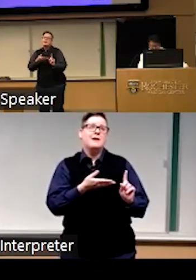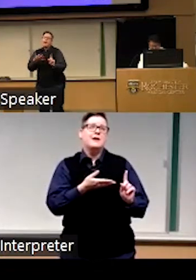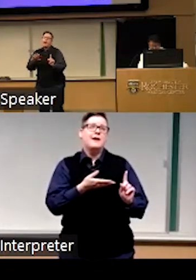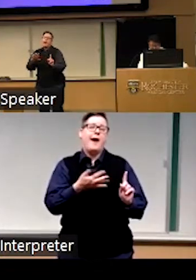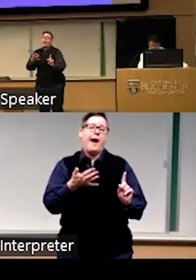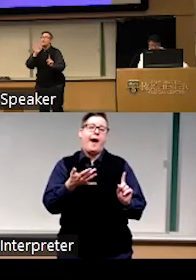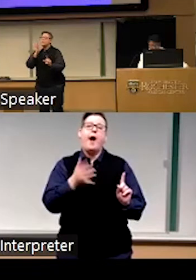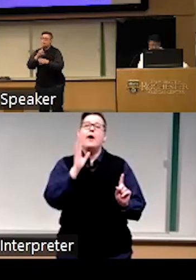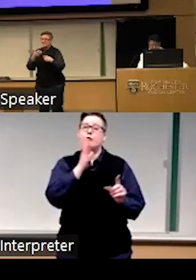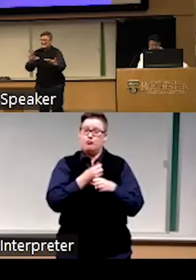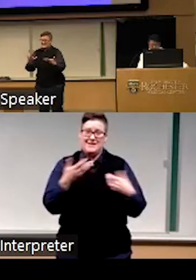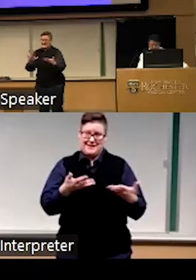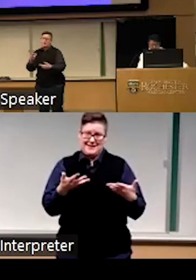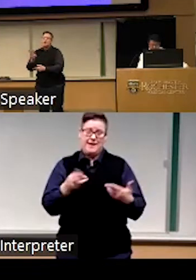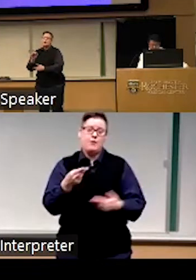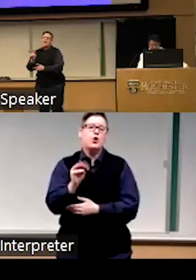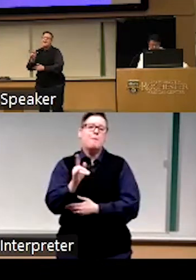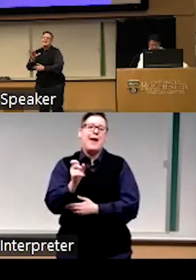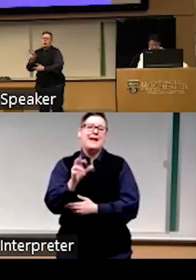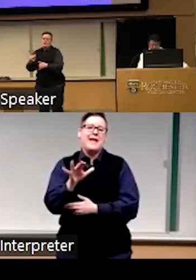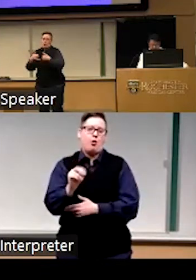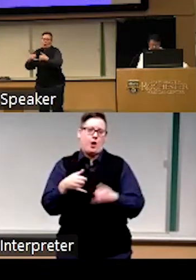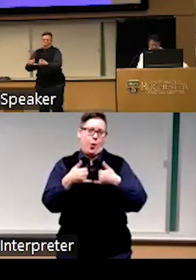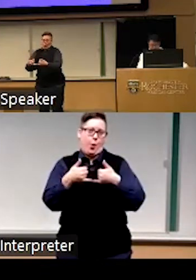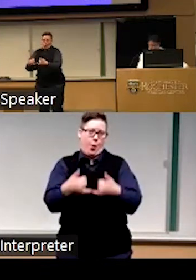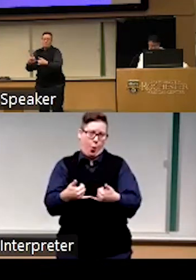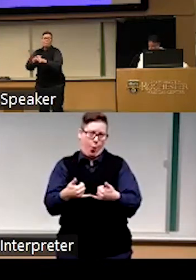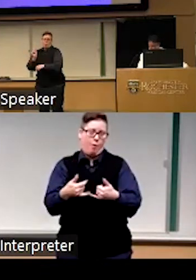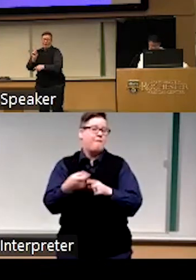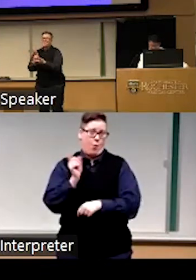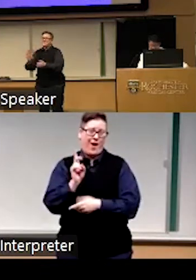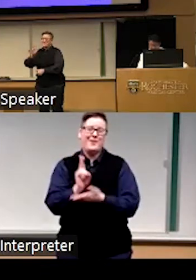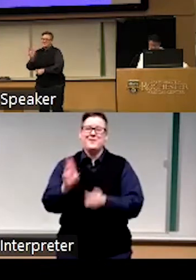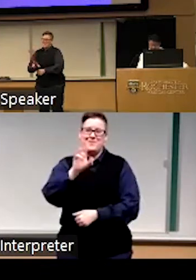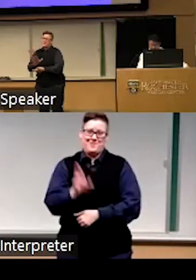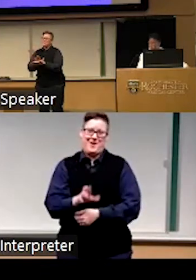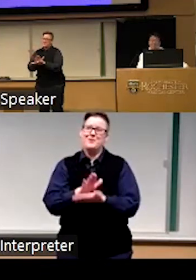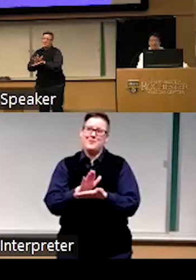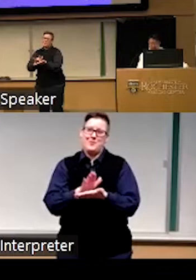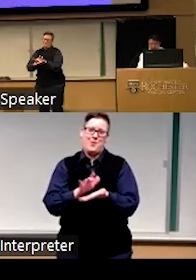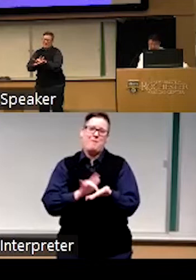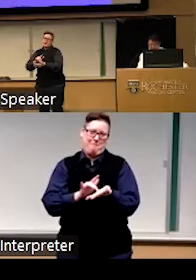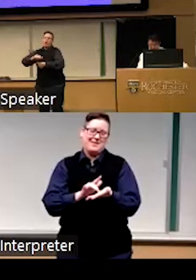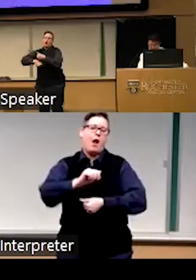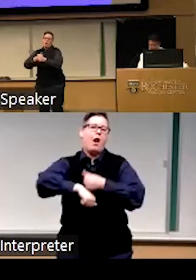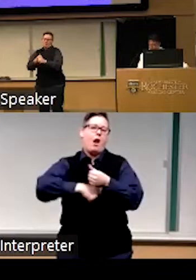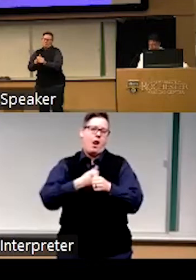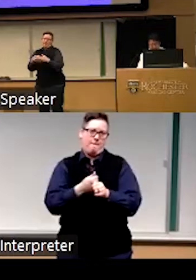recipient of the humanitarian award by Universal Rochester school of medicine alumni Council and